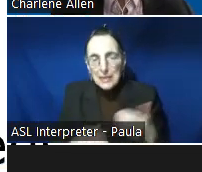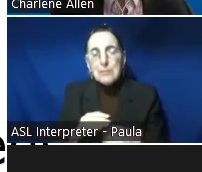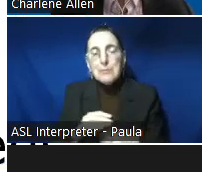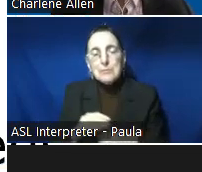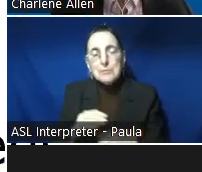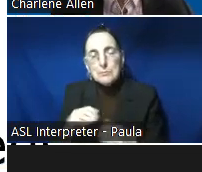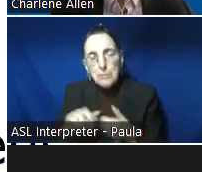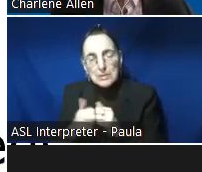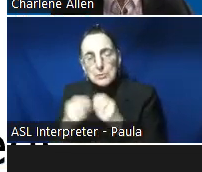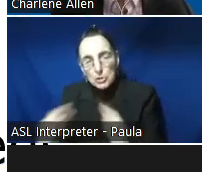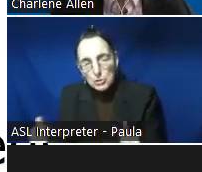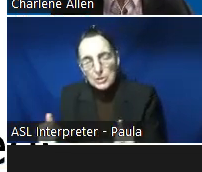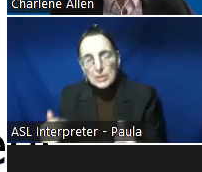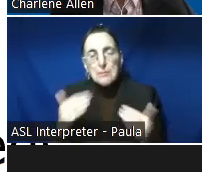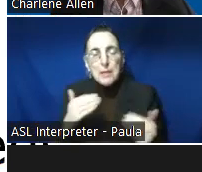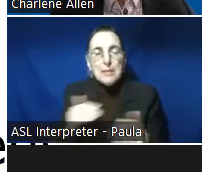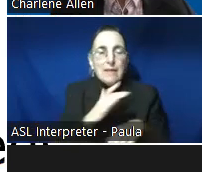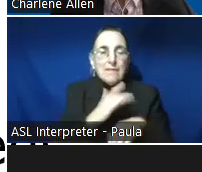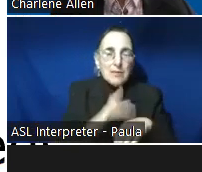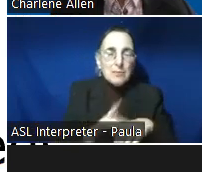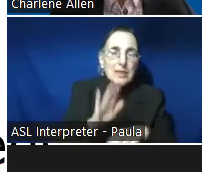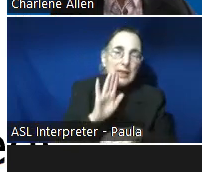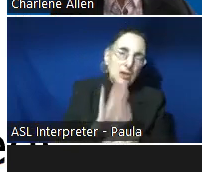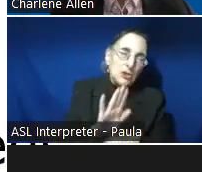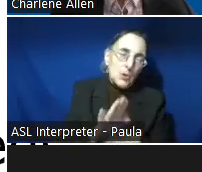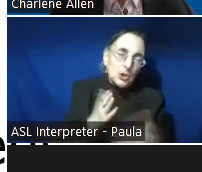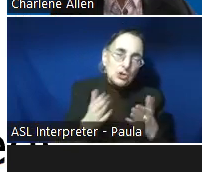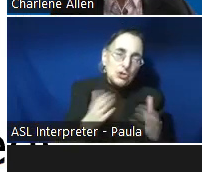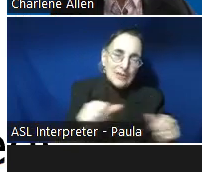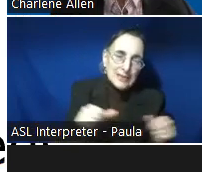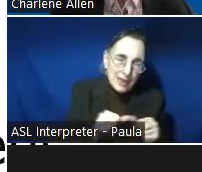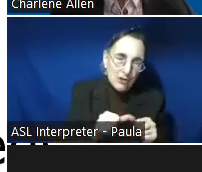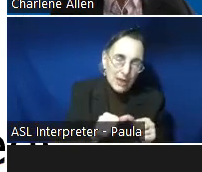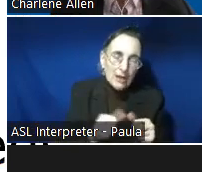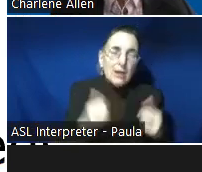going to tell you about those programs and how you might go about creating partnerships and